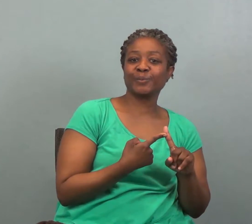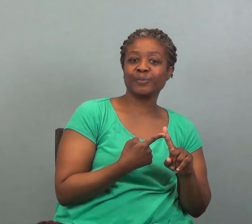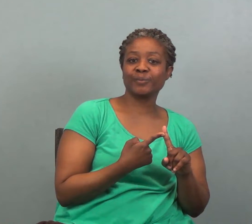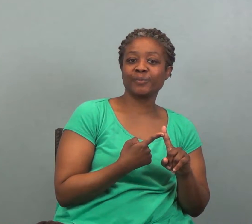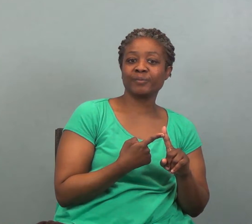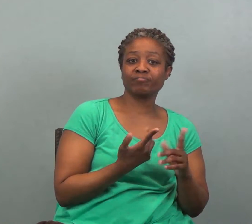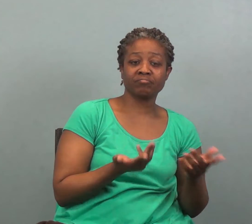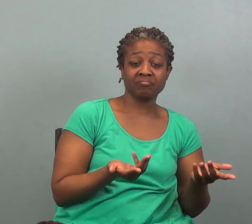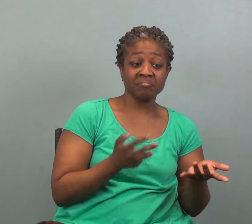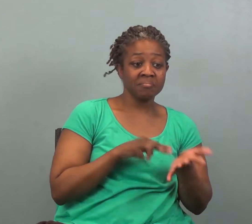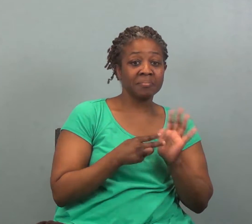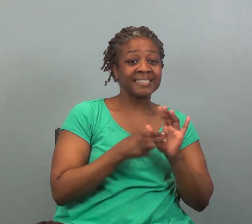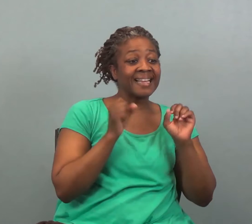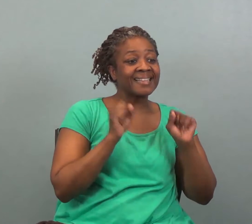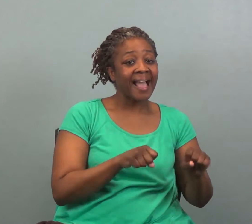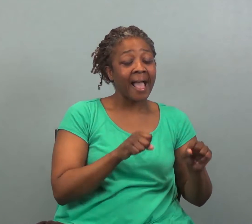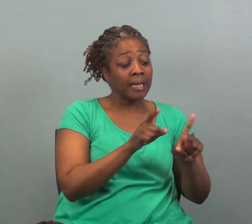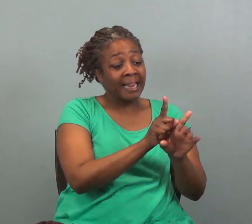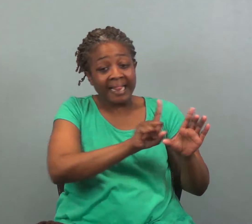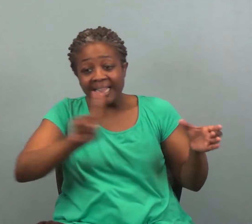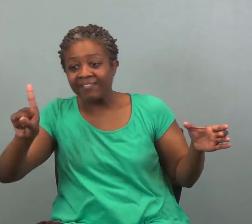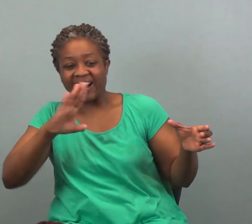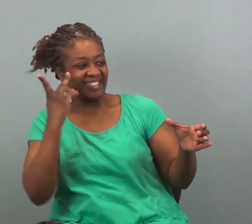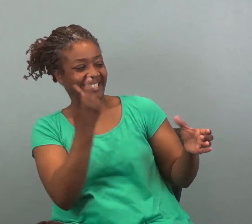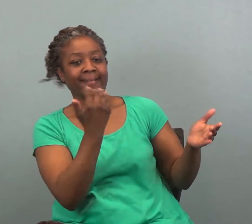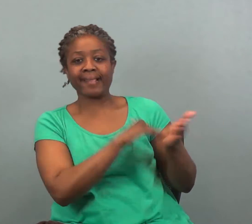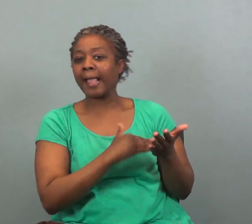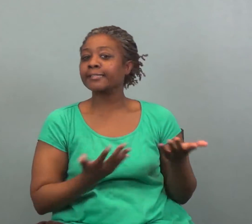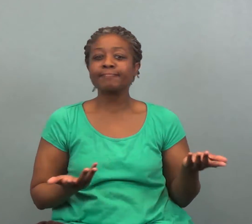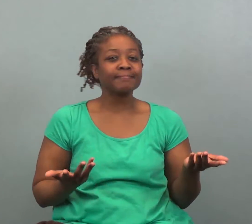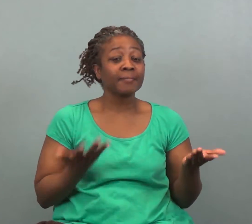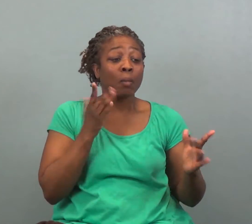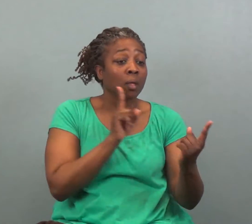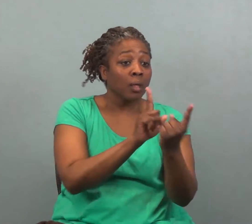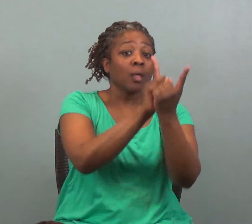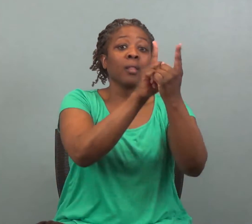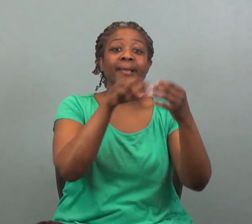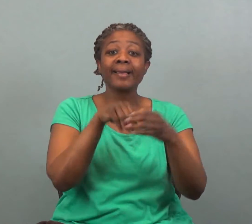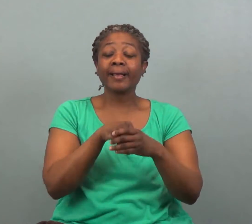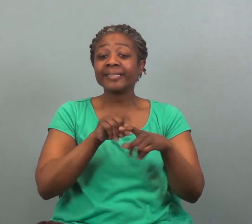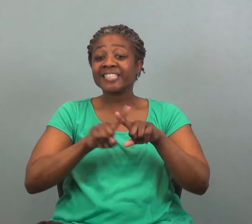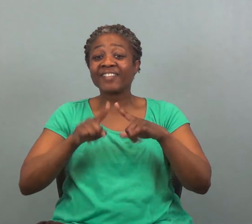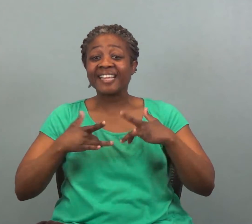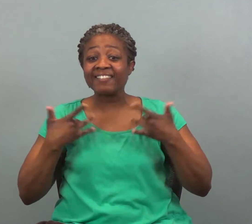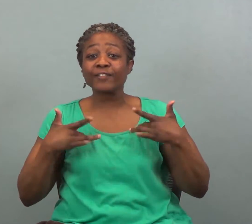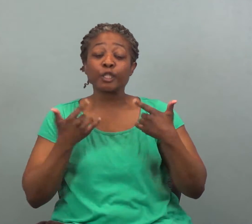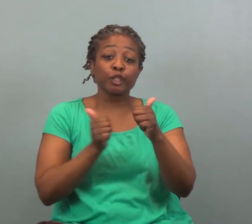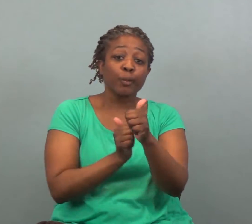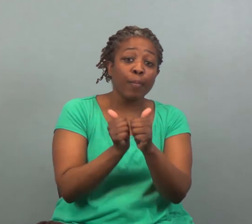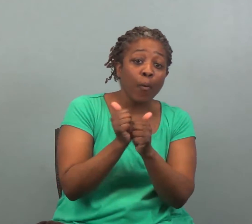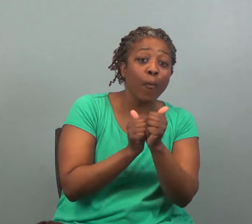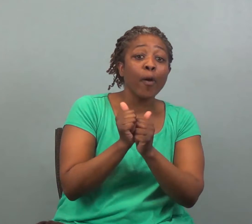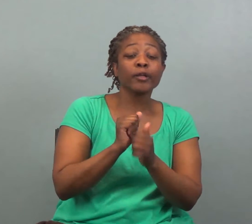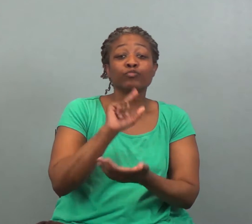another member in the community. If they are able to make a break from their attacker, they will no doubt run into the attacker again due to the community's small size. They may cross paths at various events like